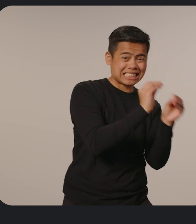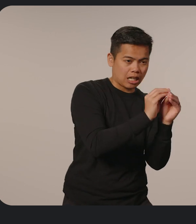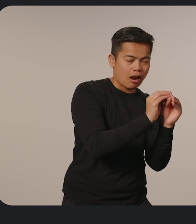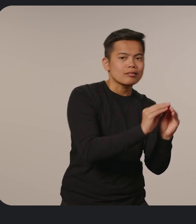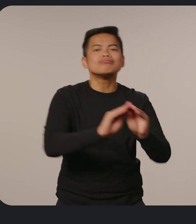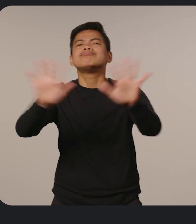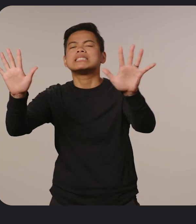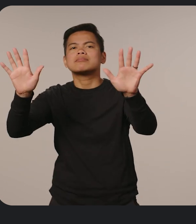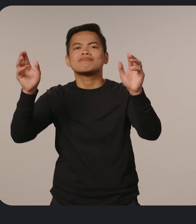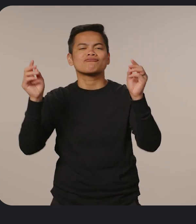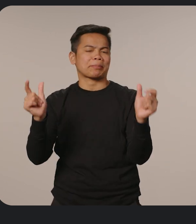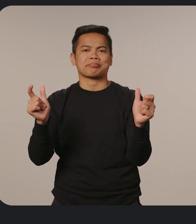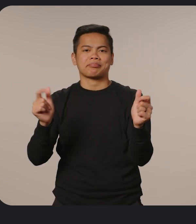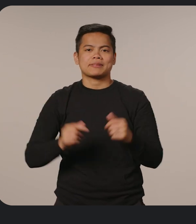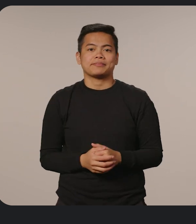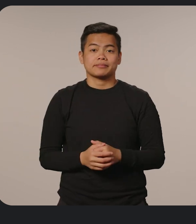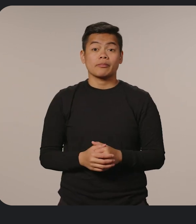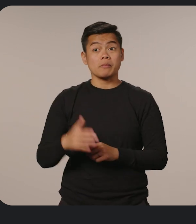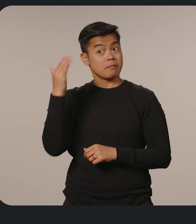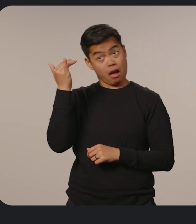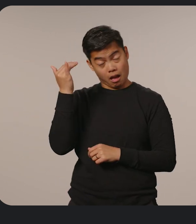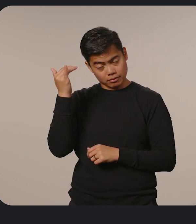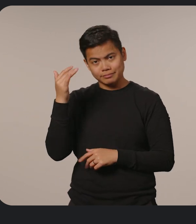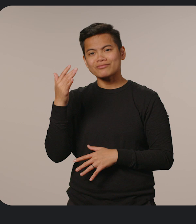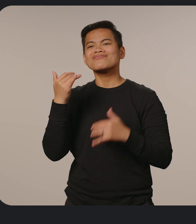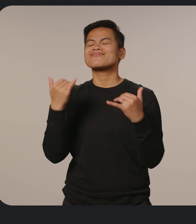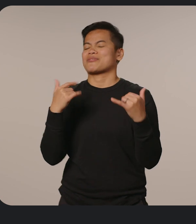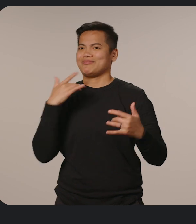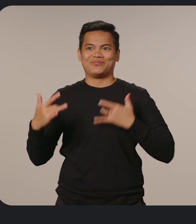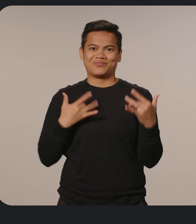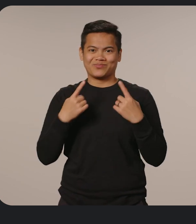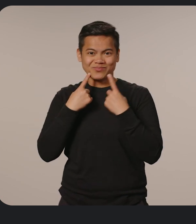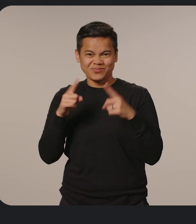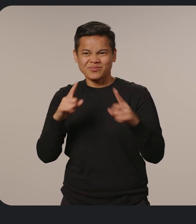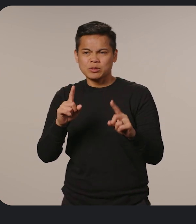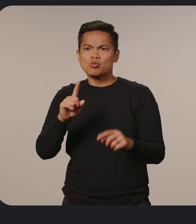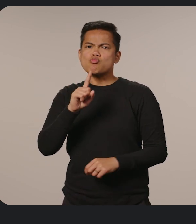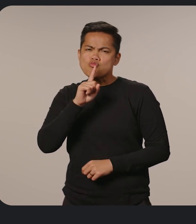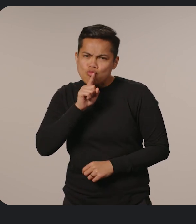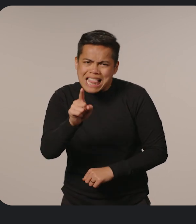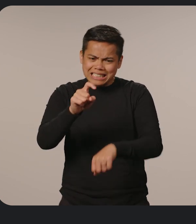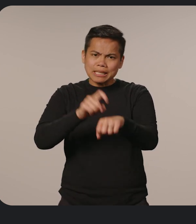then roll it out again instantly and that's because today we're